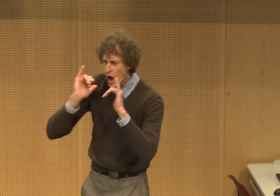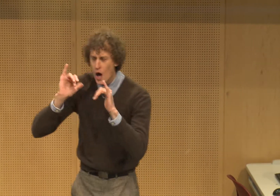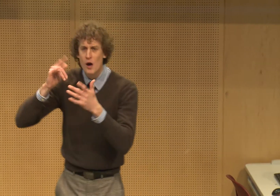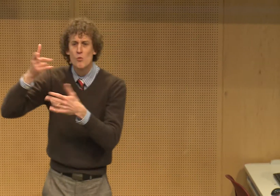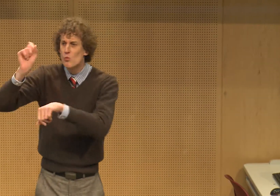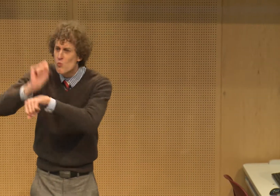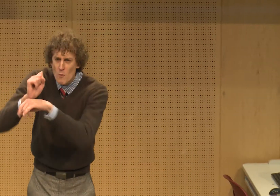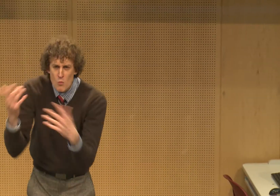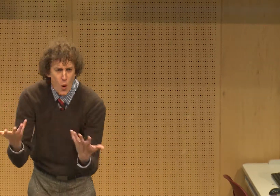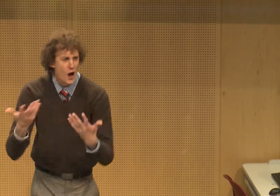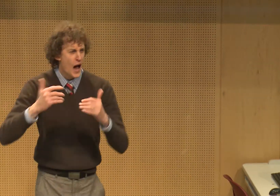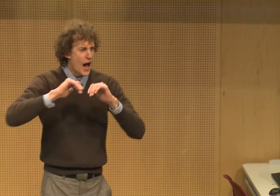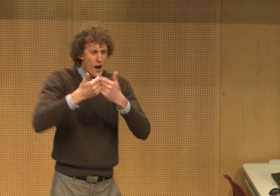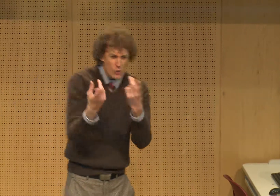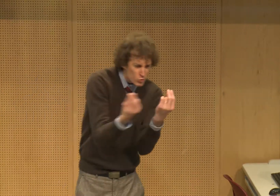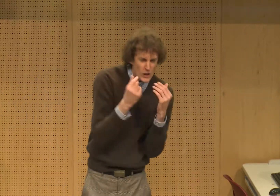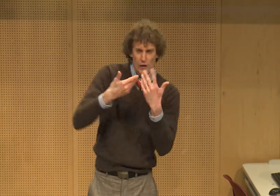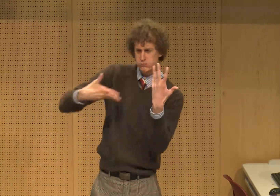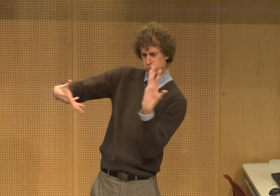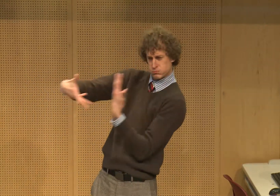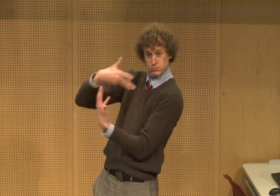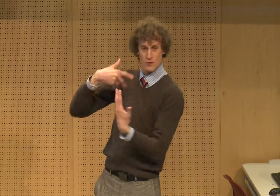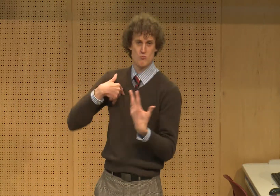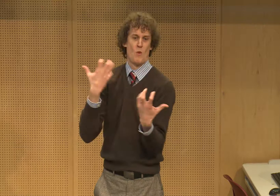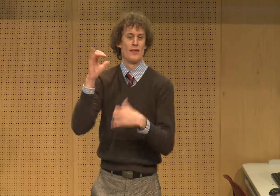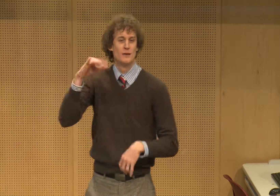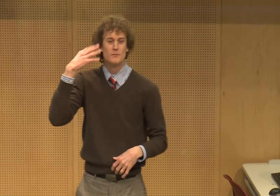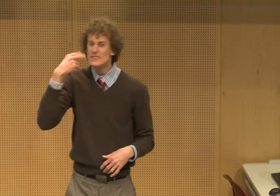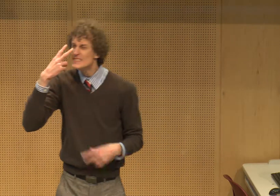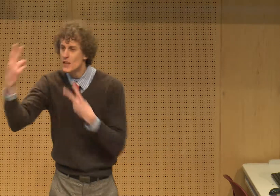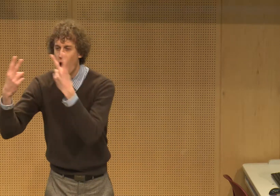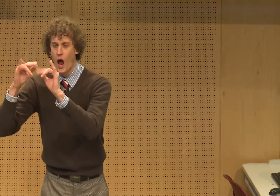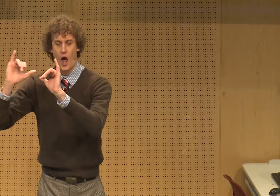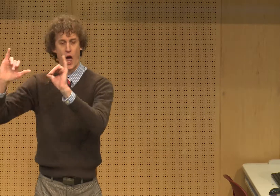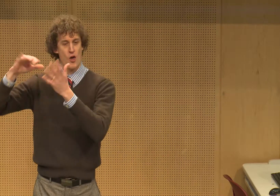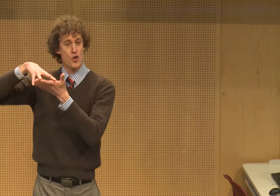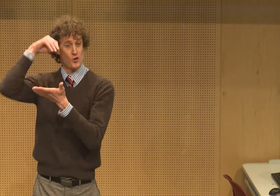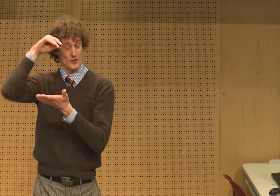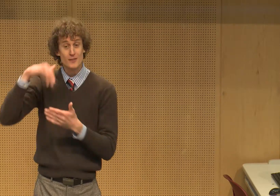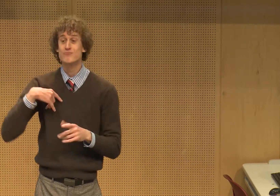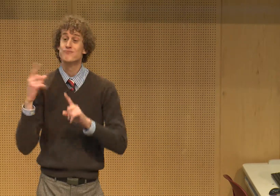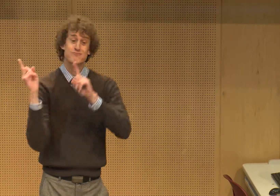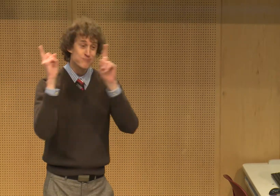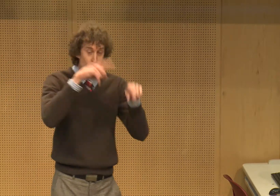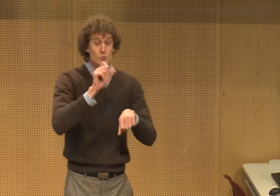and also some other people who were doing their PhD research, and I was able to see how they worked,